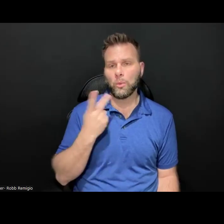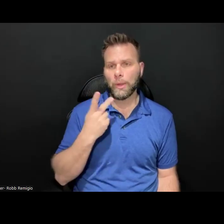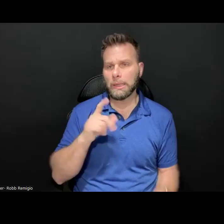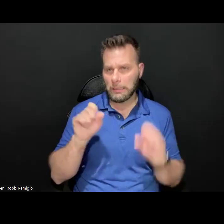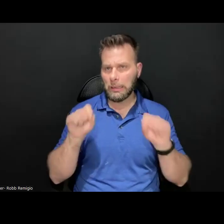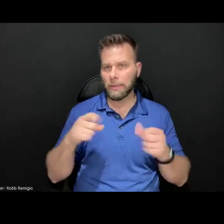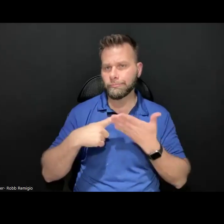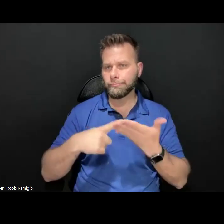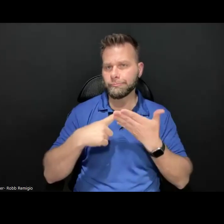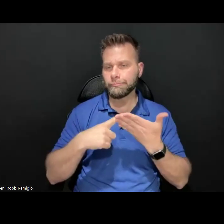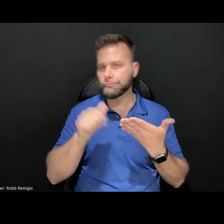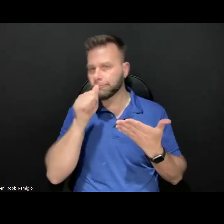can talk about in more detail